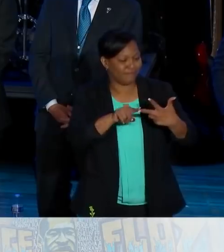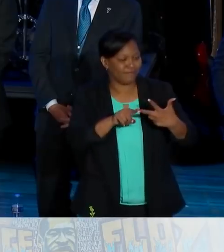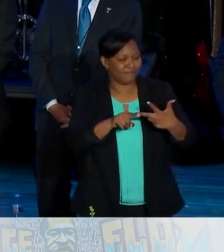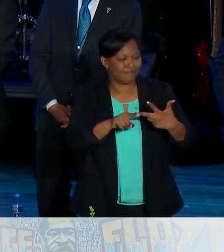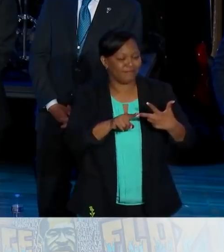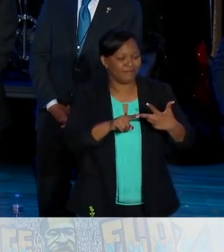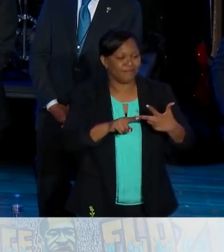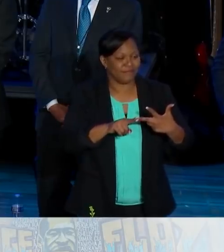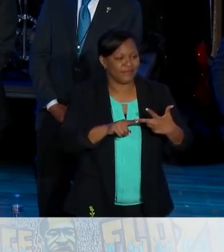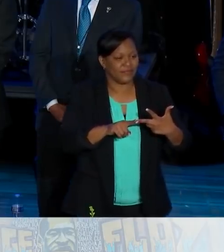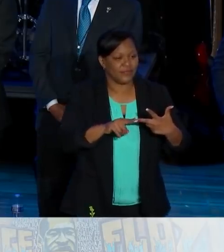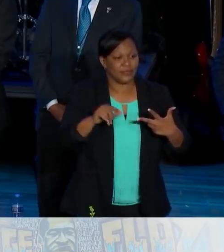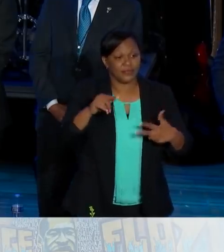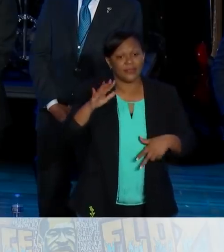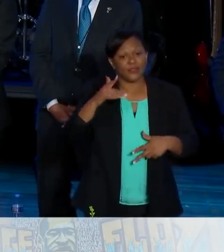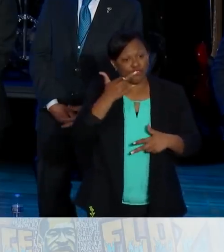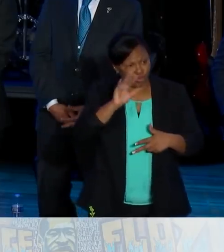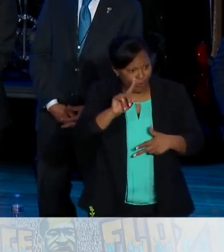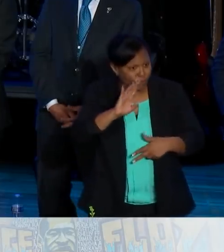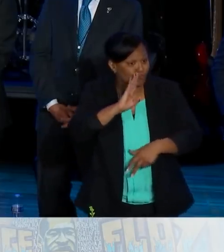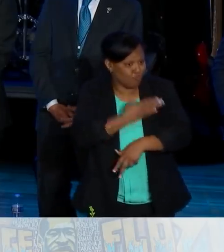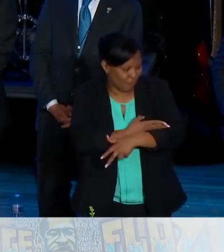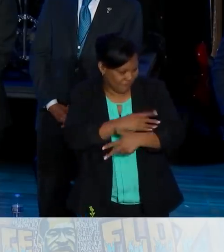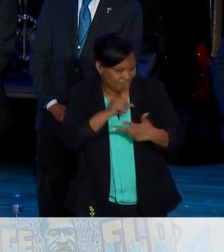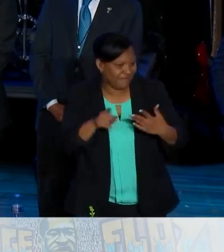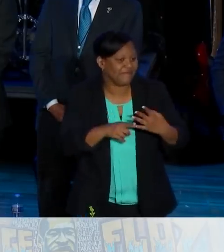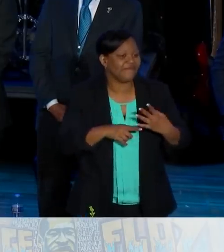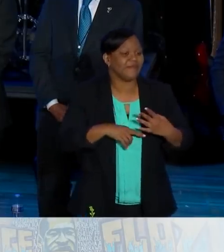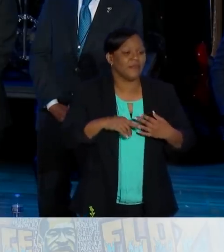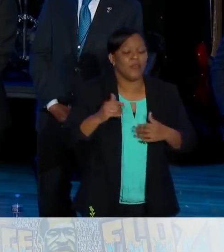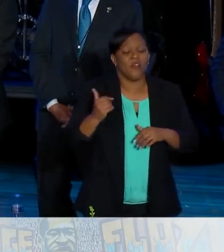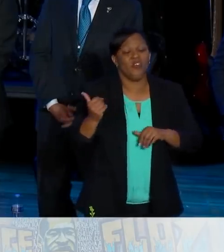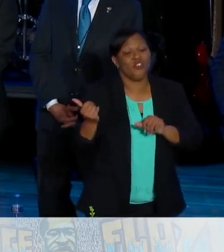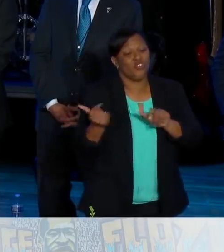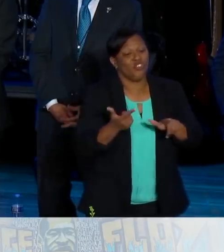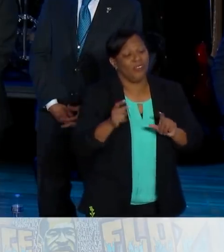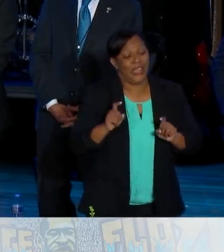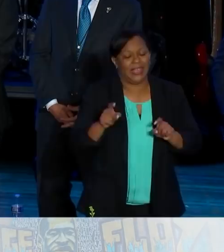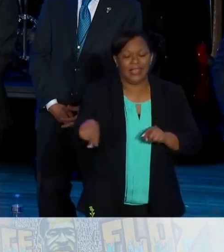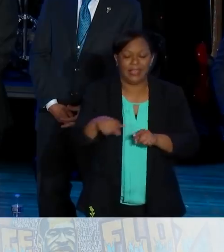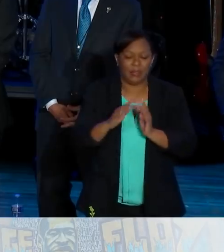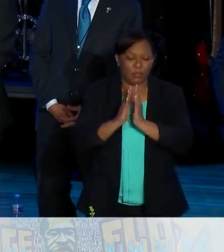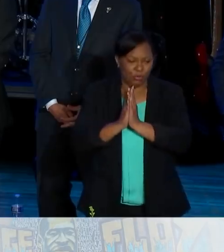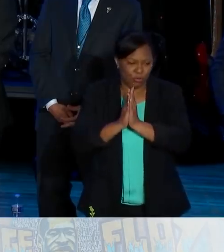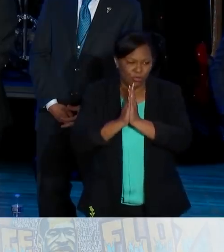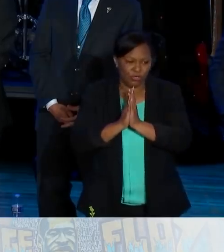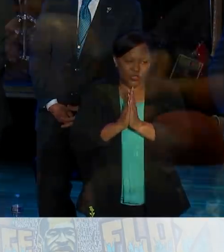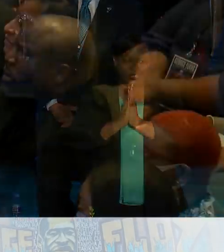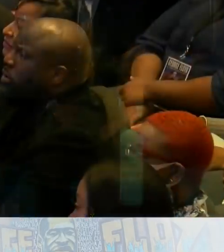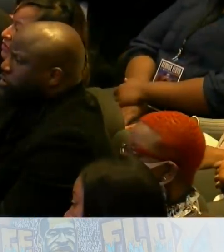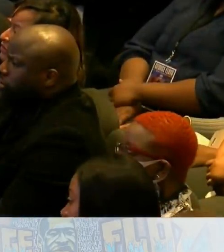JUST WANT TO KIND OF HIGHLIGHT HIS CHILDREN. QUINCY, JAVION, TYSON, GIANNA, HIS 3-YEAR-OLD GRANDDAUGHTER JOURNEY. WE ALL NEED PRAYER.